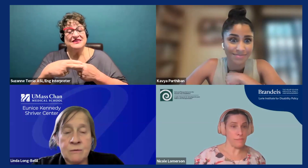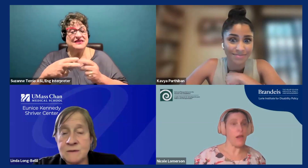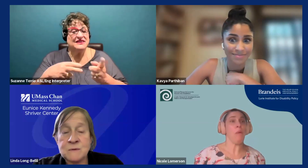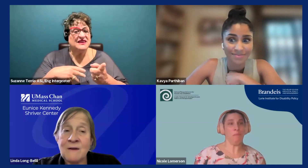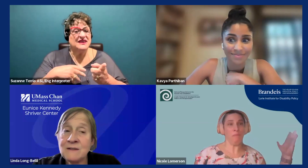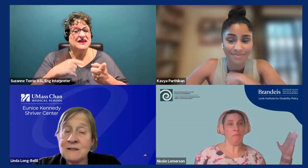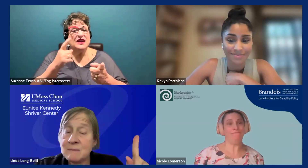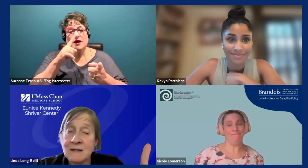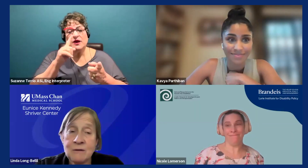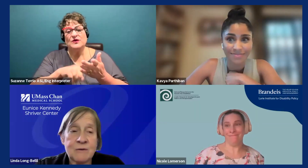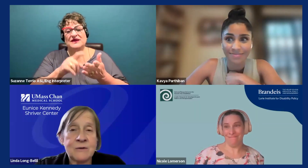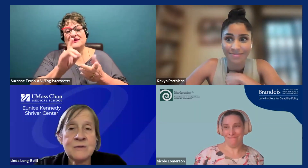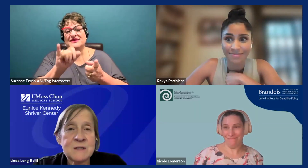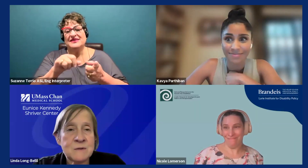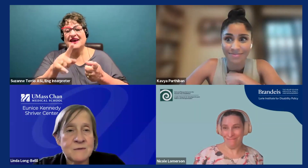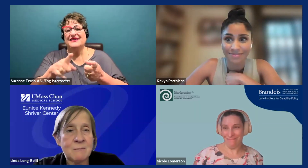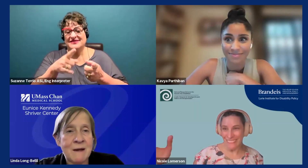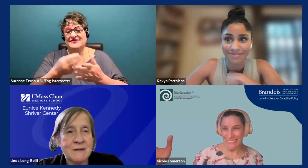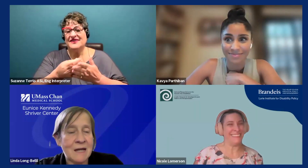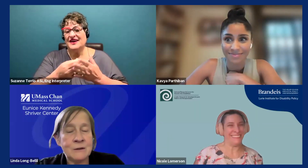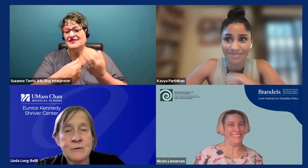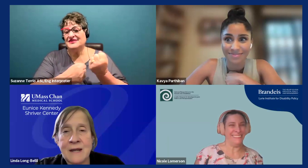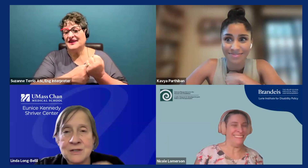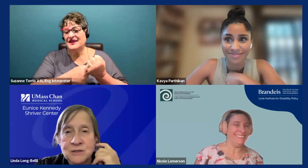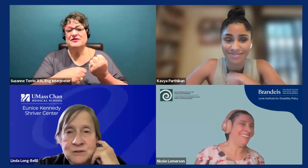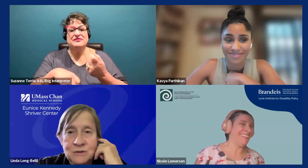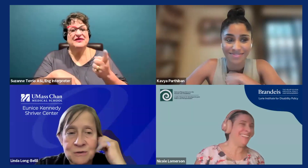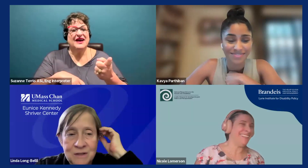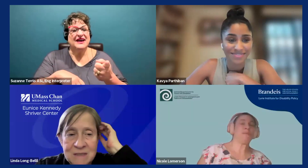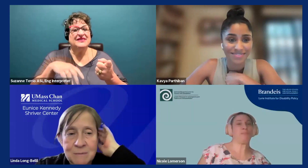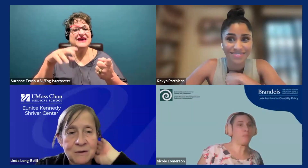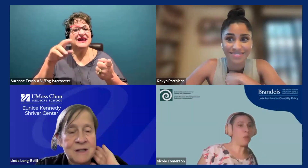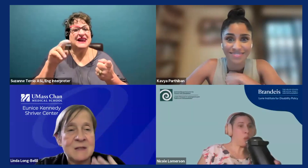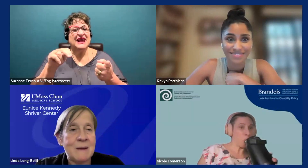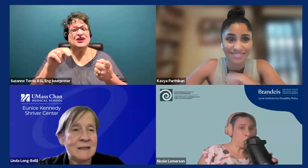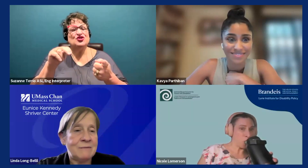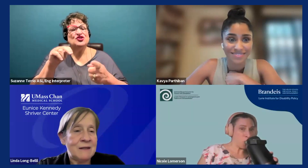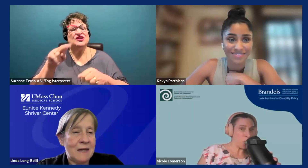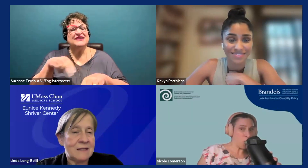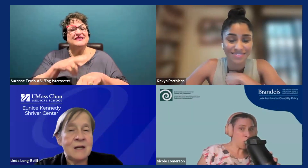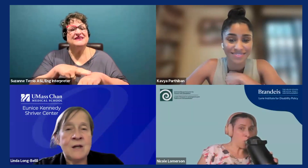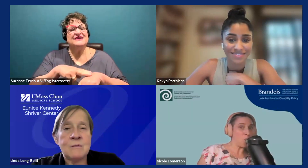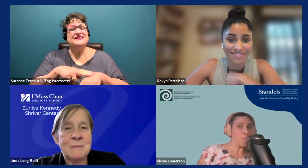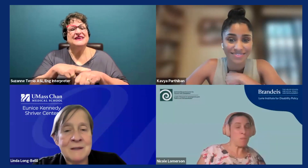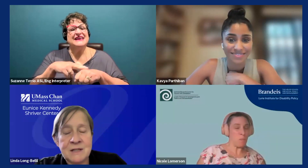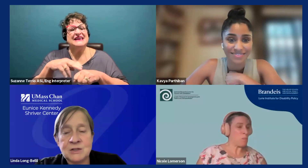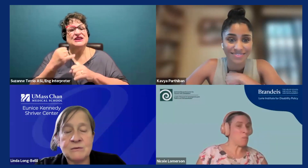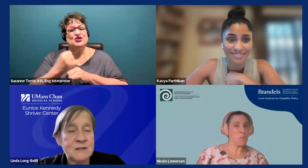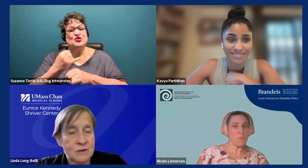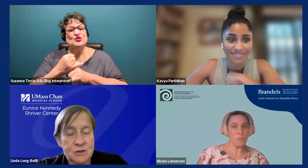Speaking of funders, this was funded by NIDILRR, the National Institute on Disability Independent Living and Rehabilitation Research.